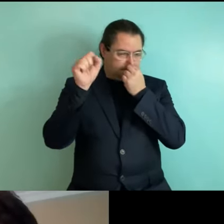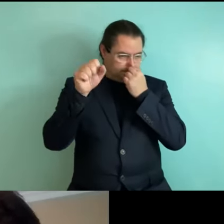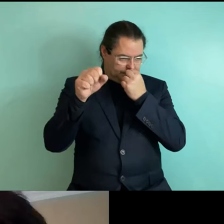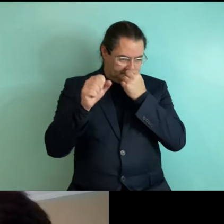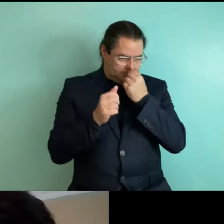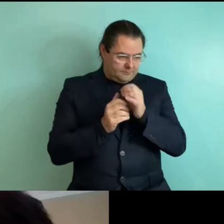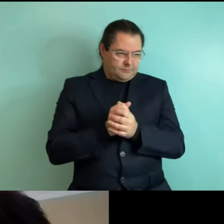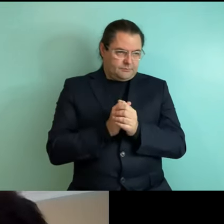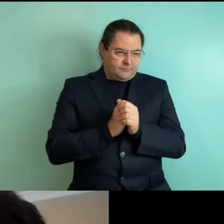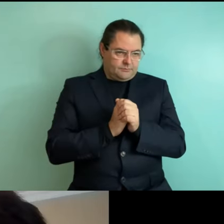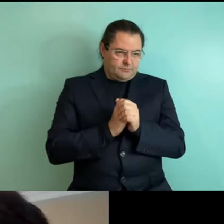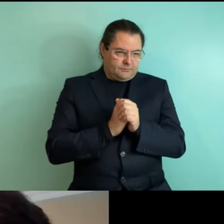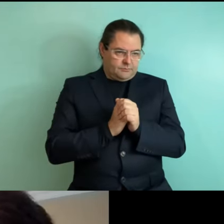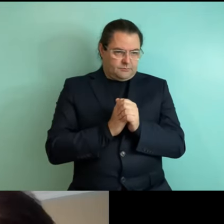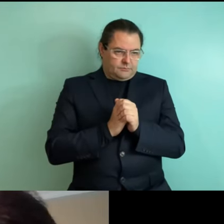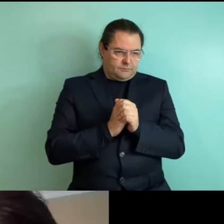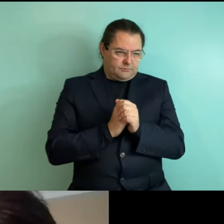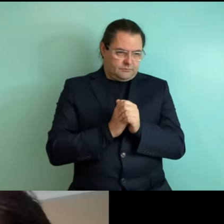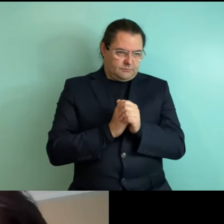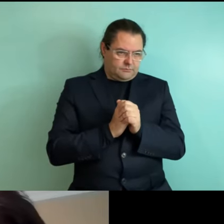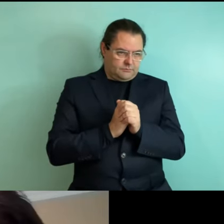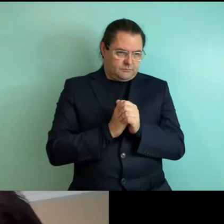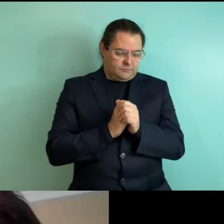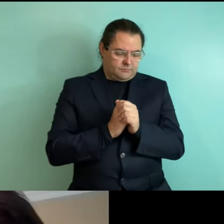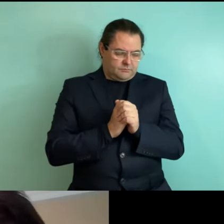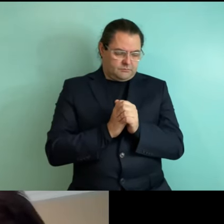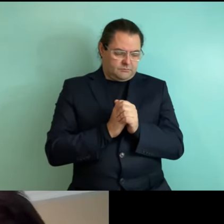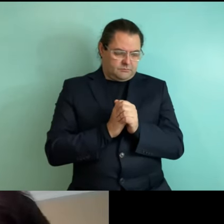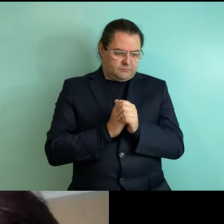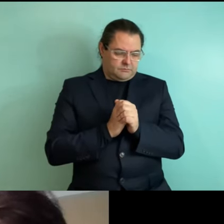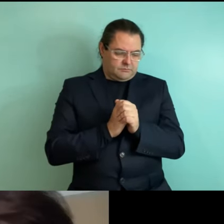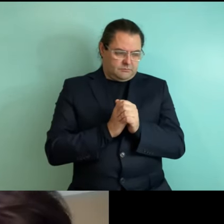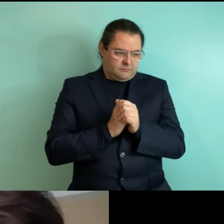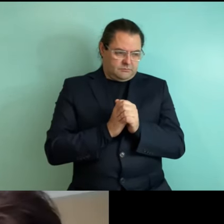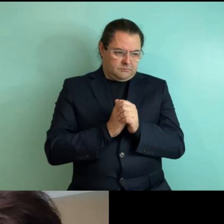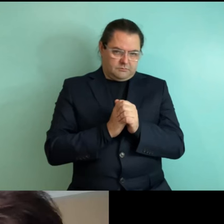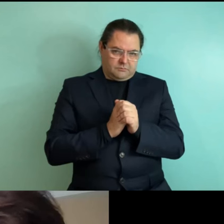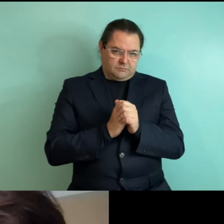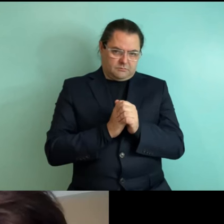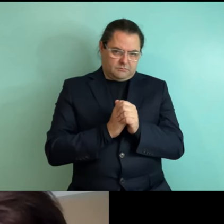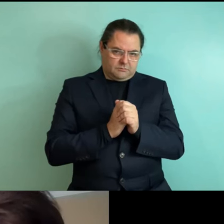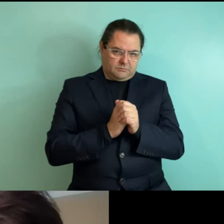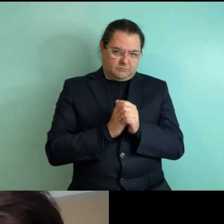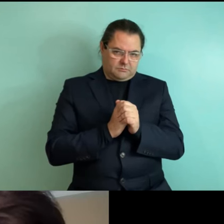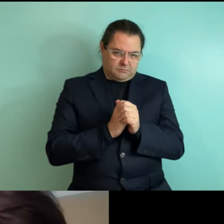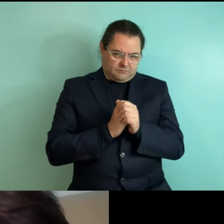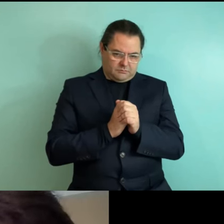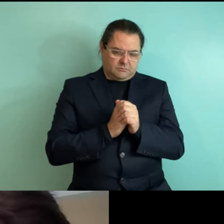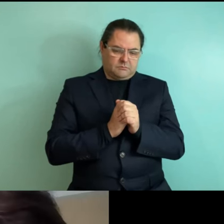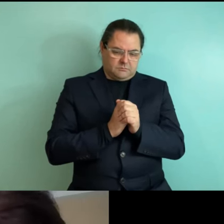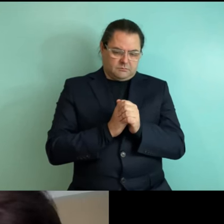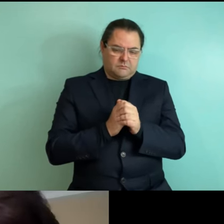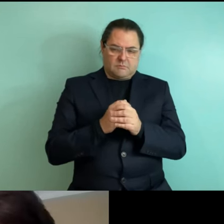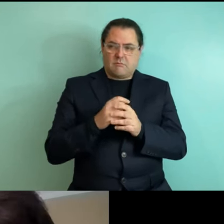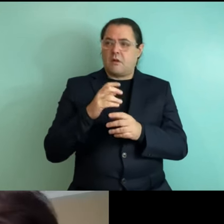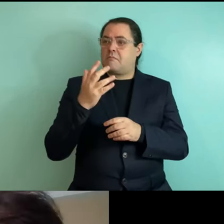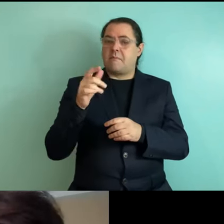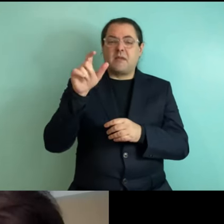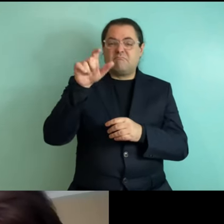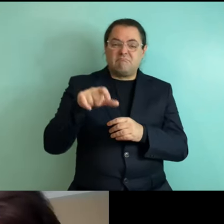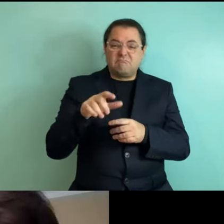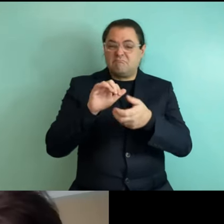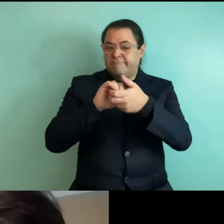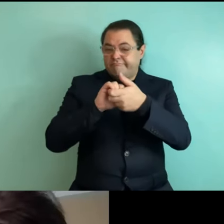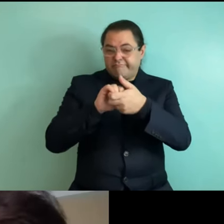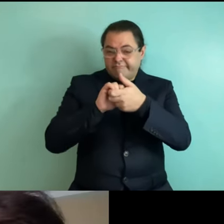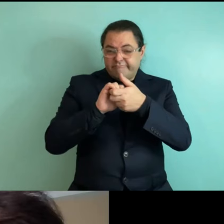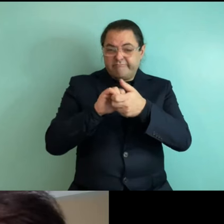11:14:36 And I'm over, Pamela. 11:14:39 Hello, Kiko saying on the fear about